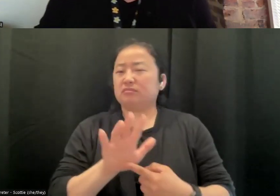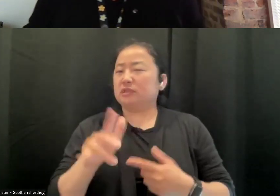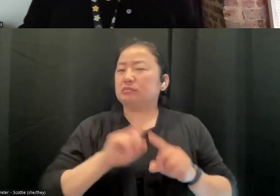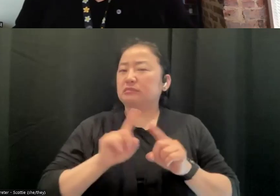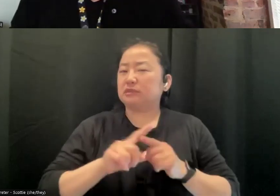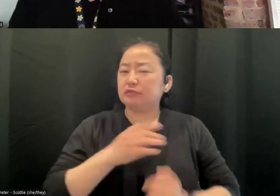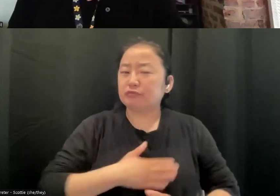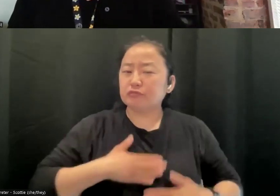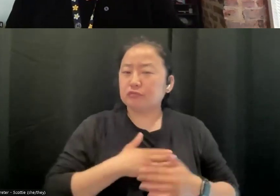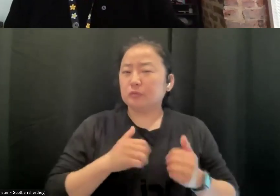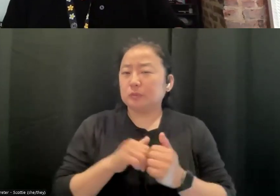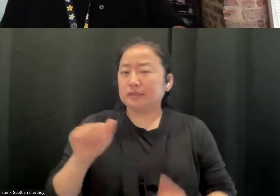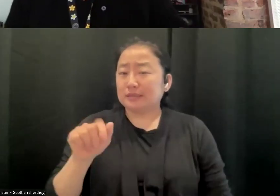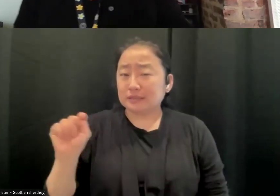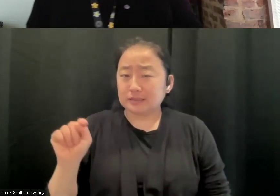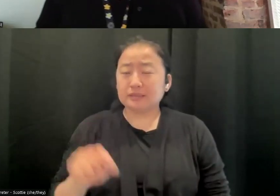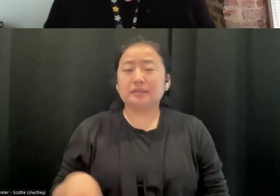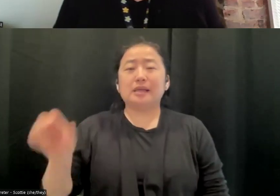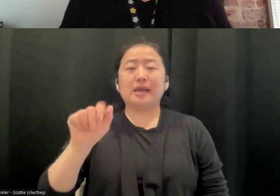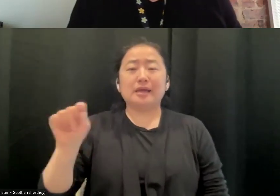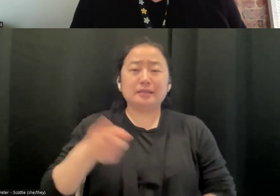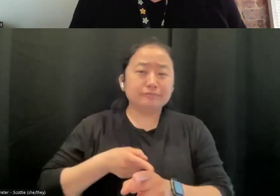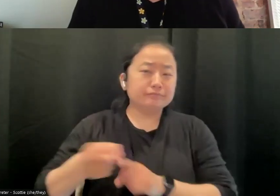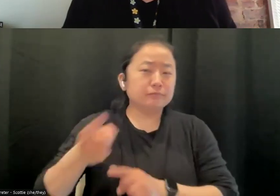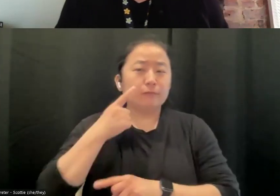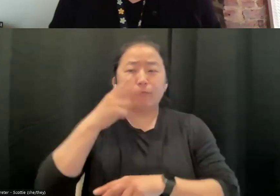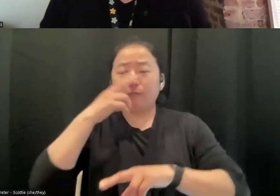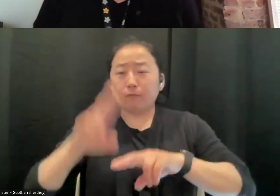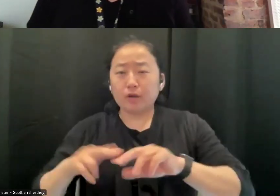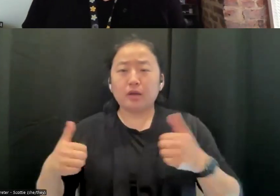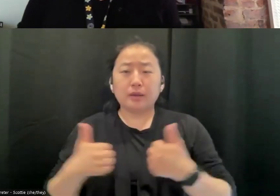so AT designed specifically for fun, for games and stuff like that.